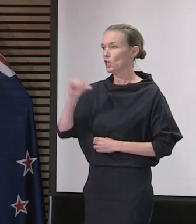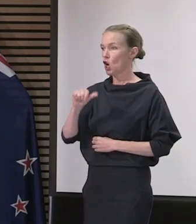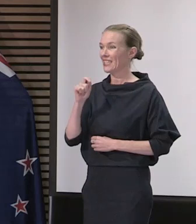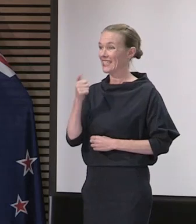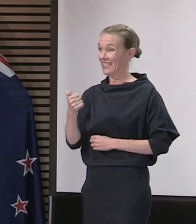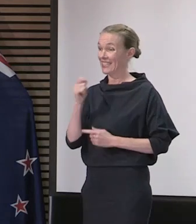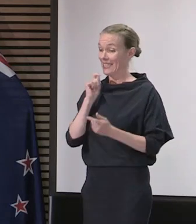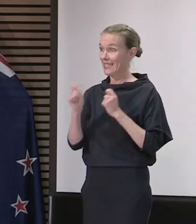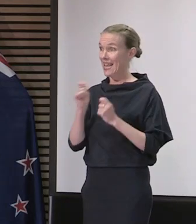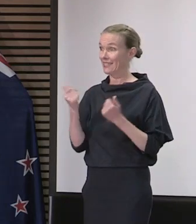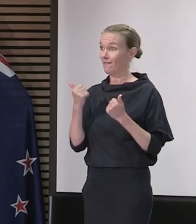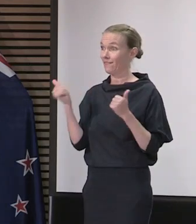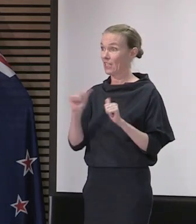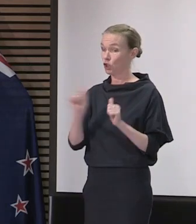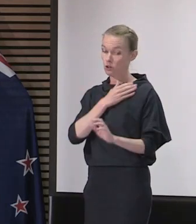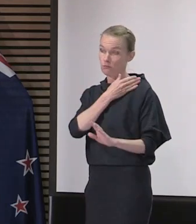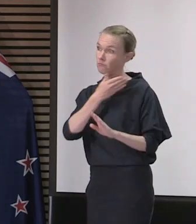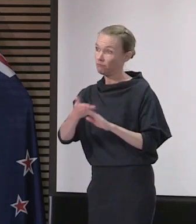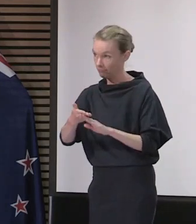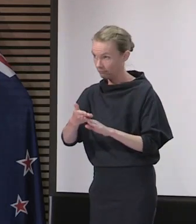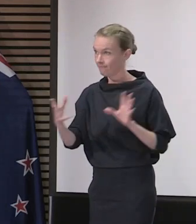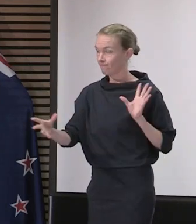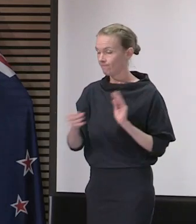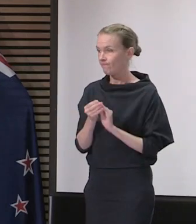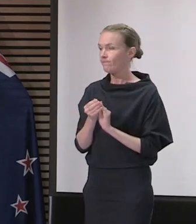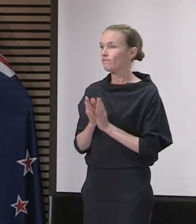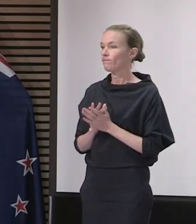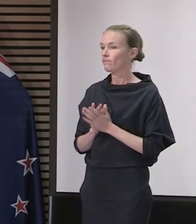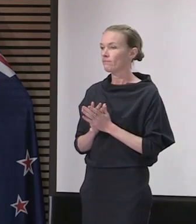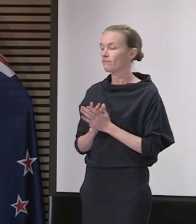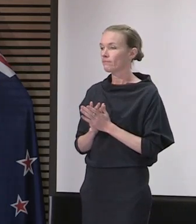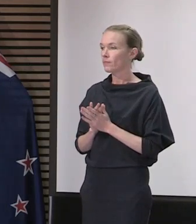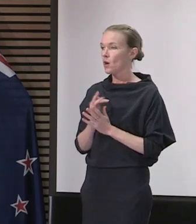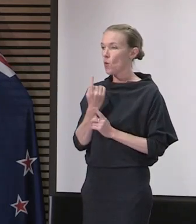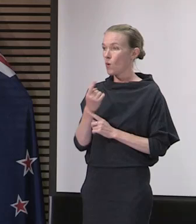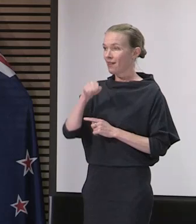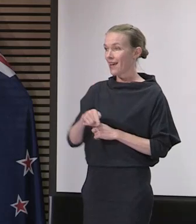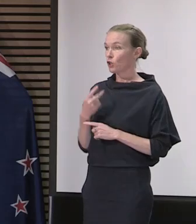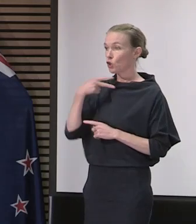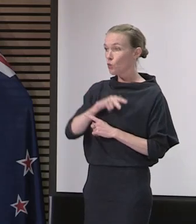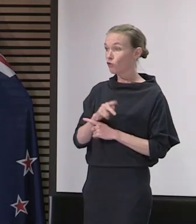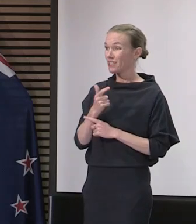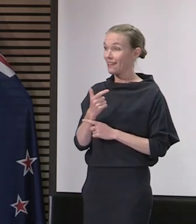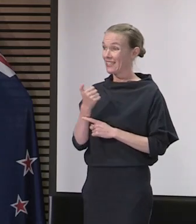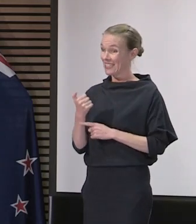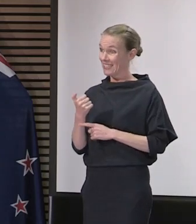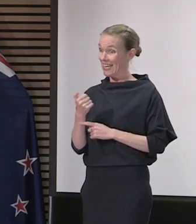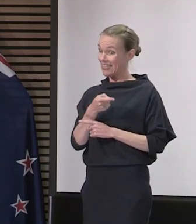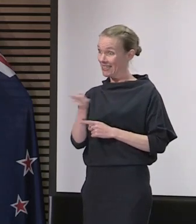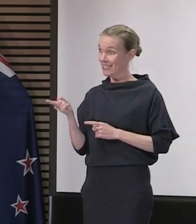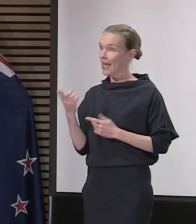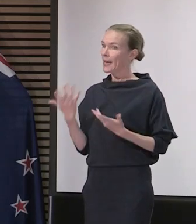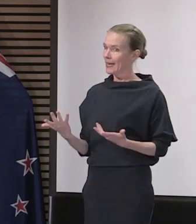completed. Our total combined